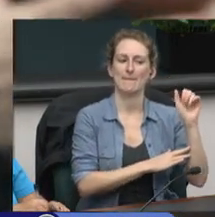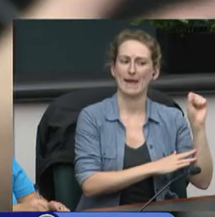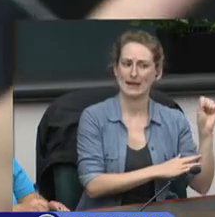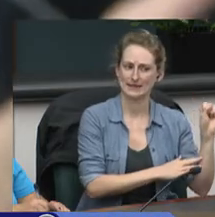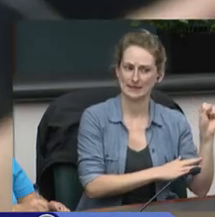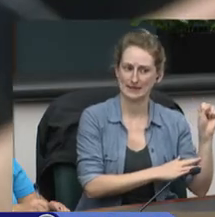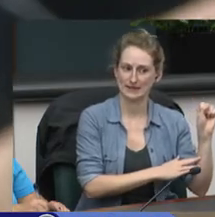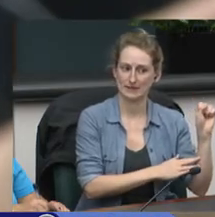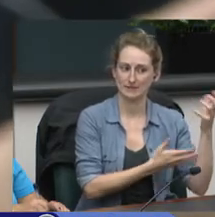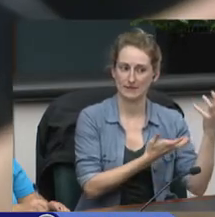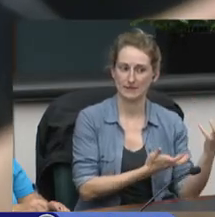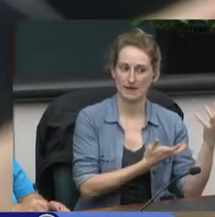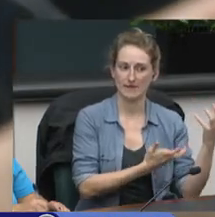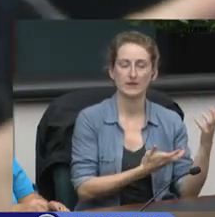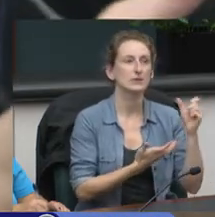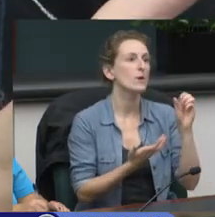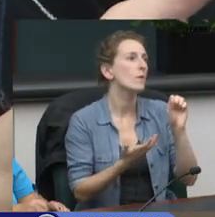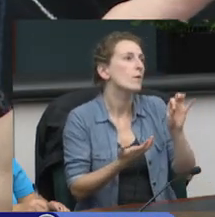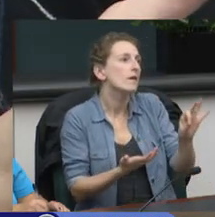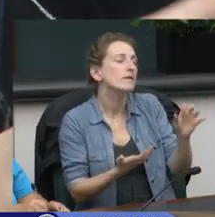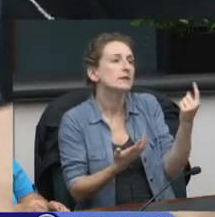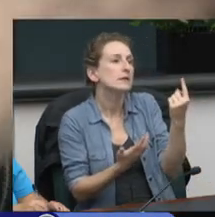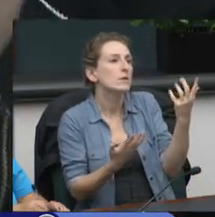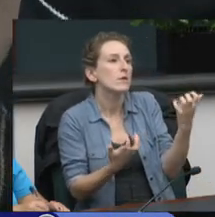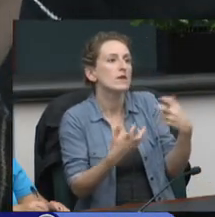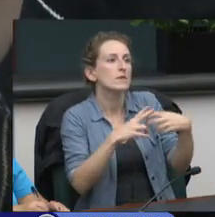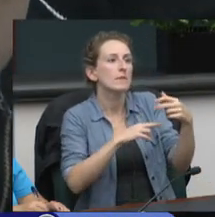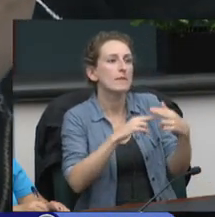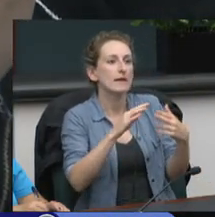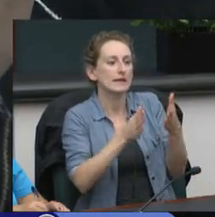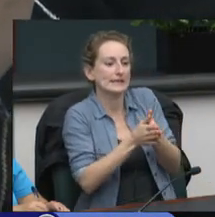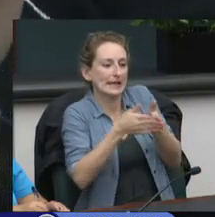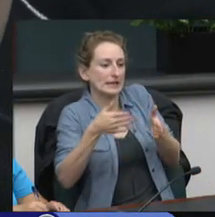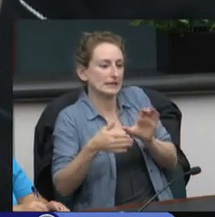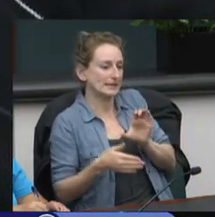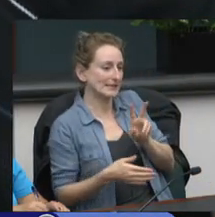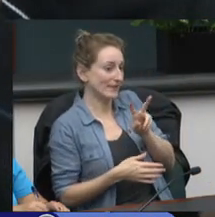the CVS on Kirkwood but they wanted it to all be affordable housing what kind